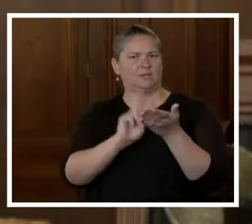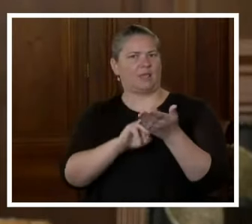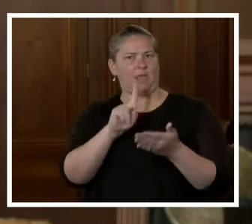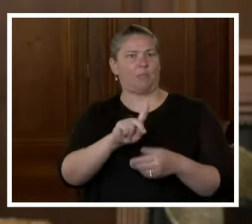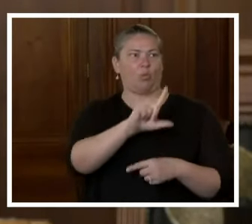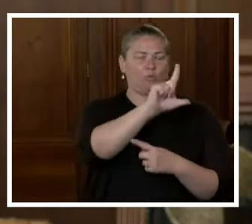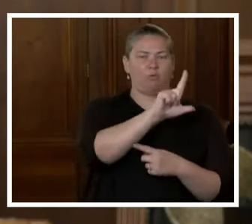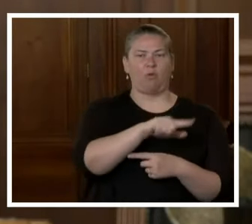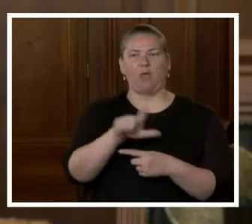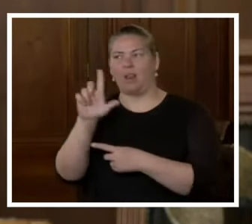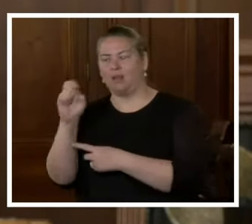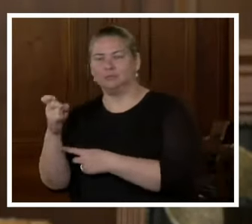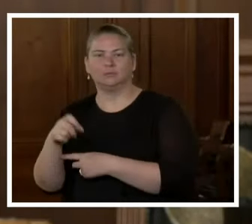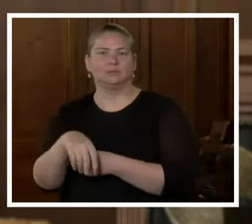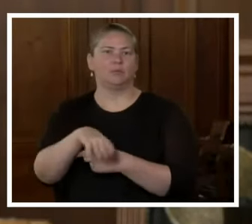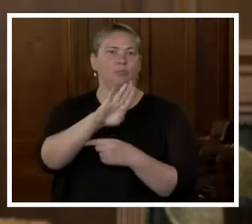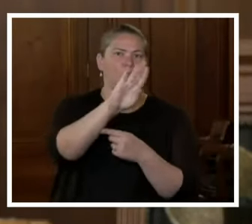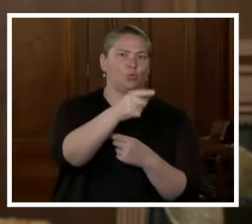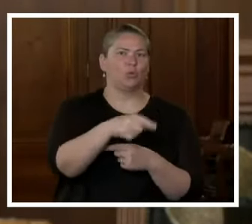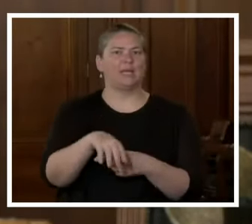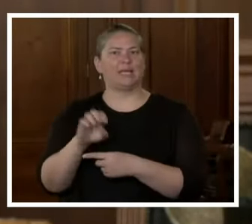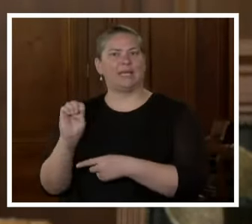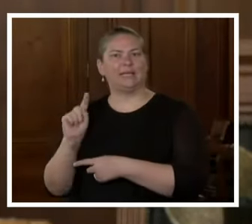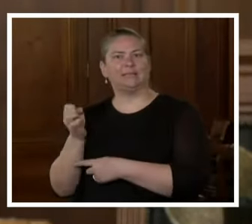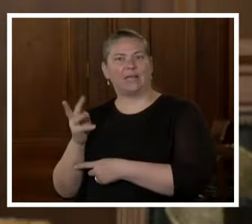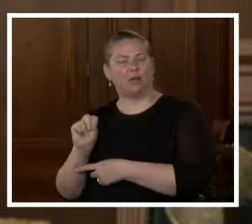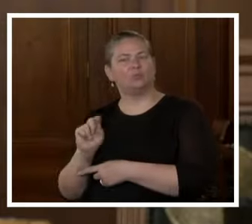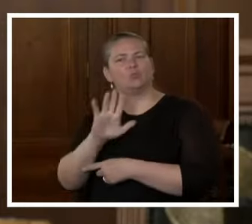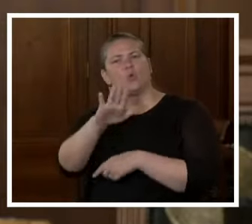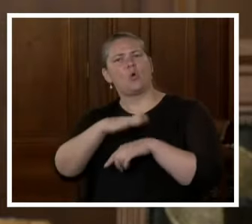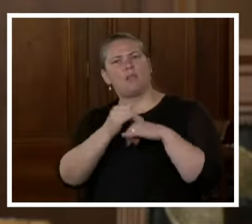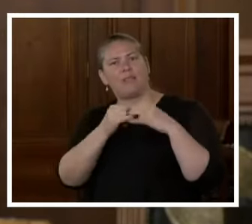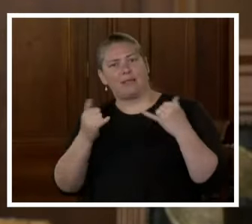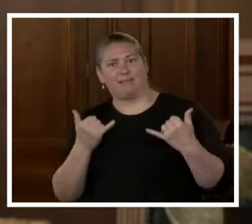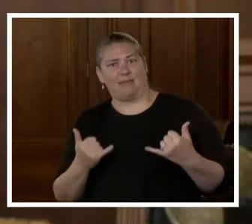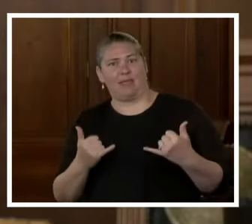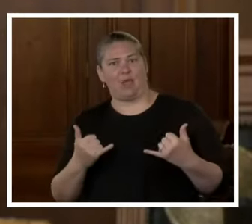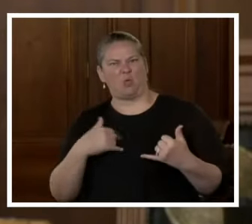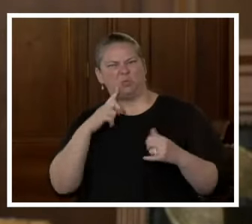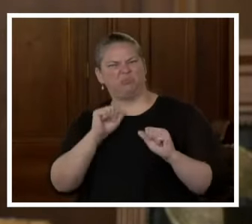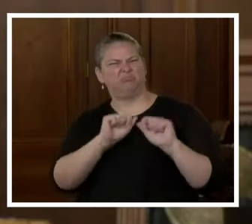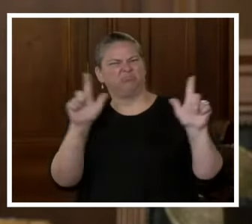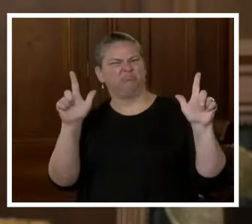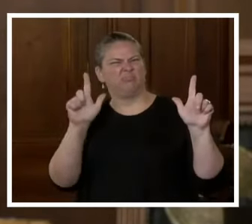NEED. EVER HOSPITALIZED, 2,317.